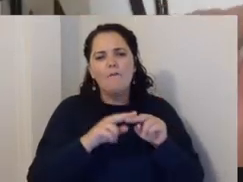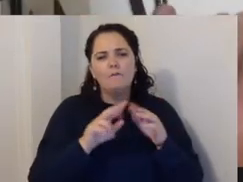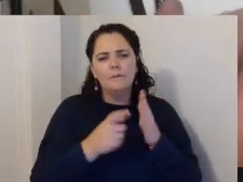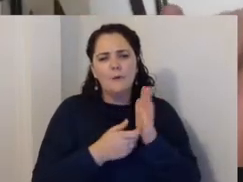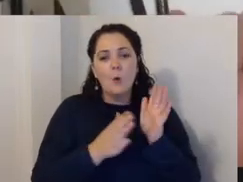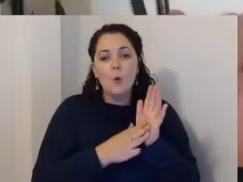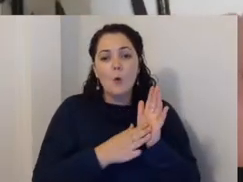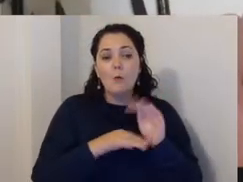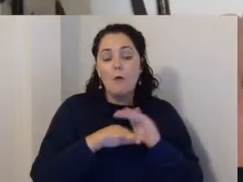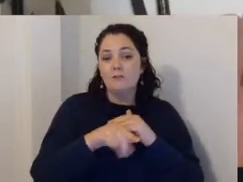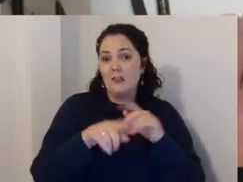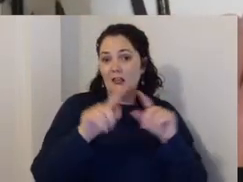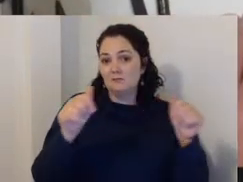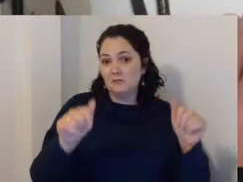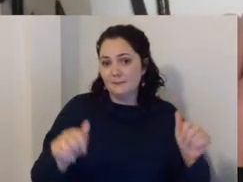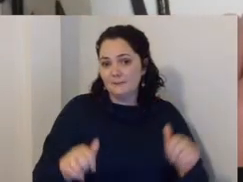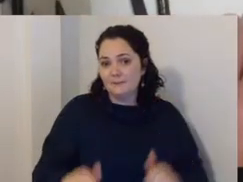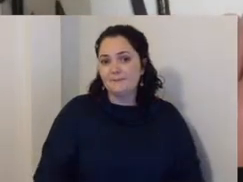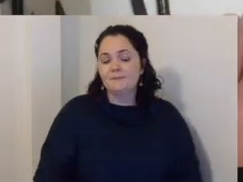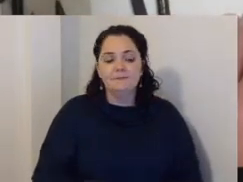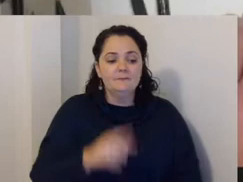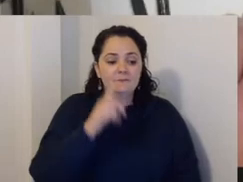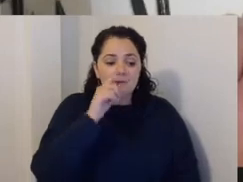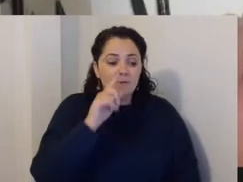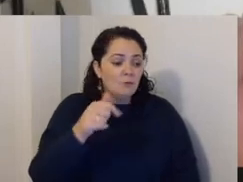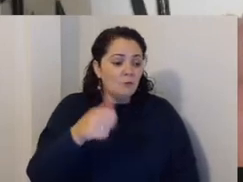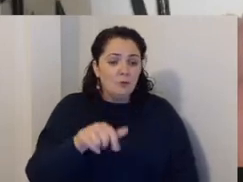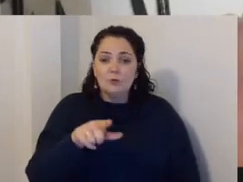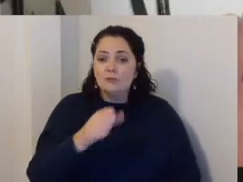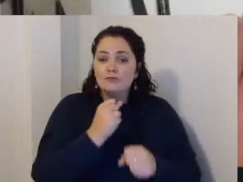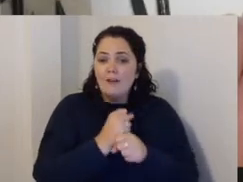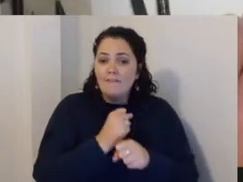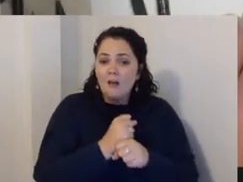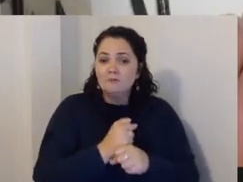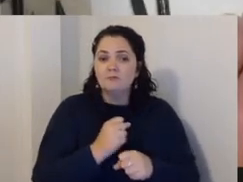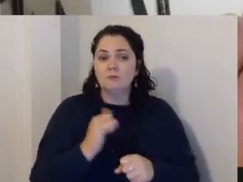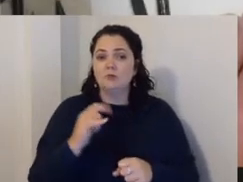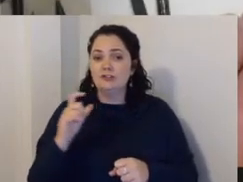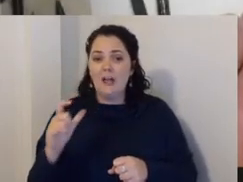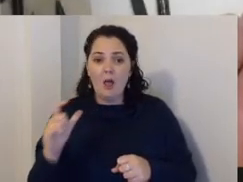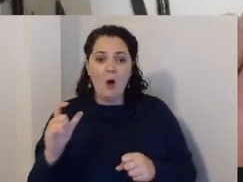first either graphite and graphite or charcoal and charcoal and then use that mapping that